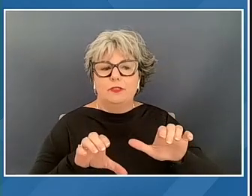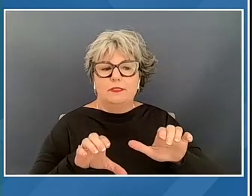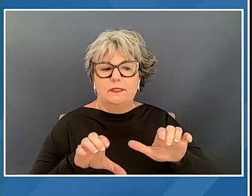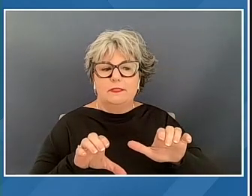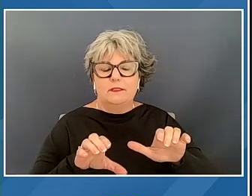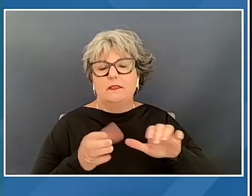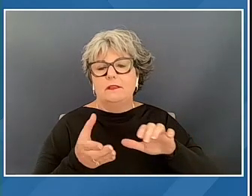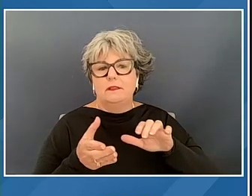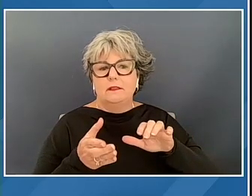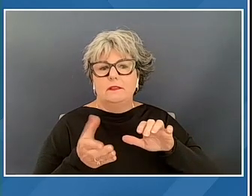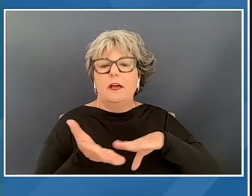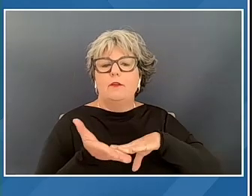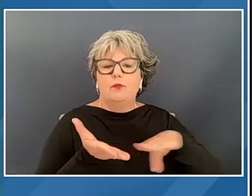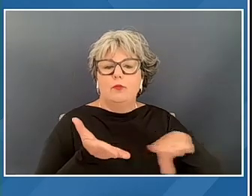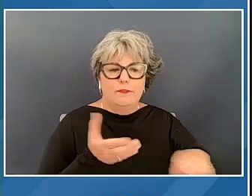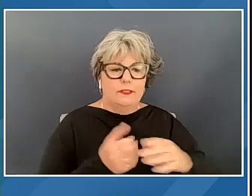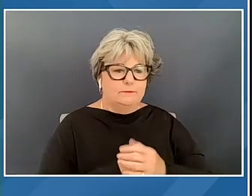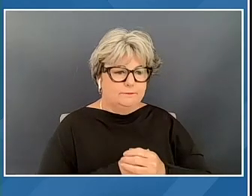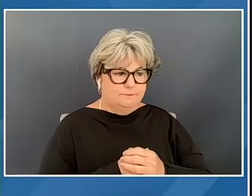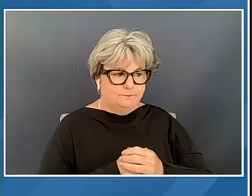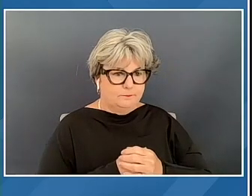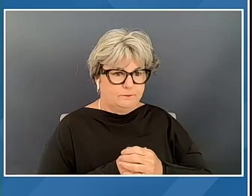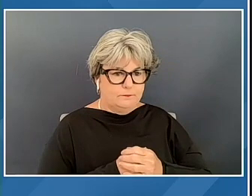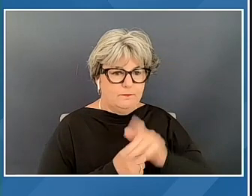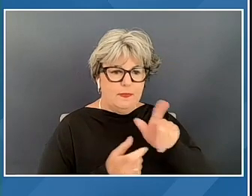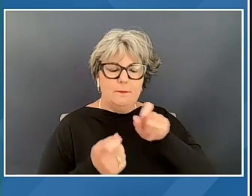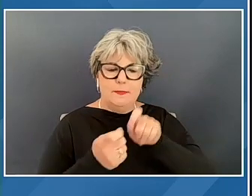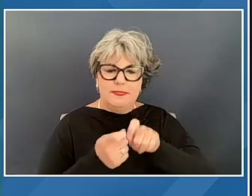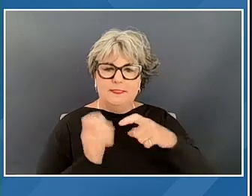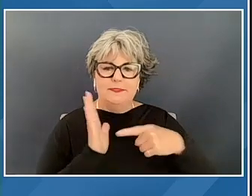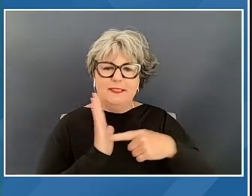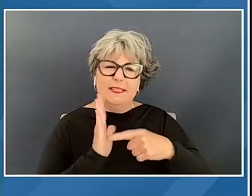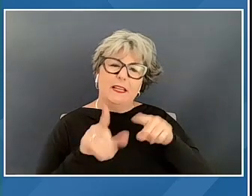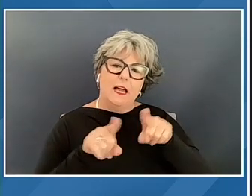waiving specific debt. I'd also encourage you to look at the